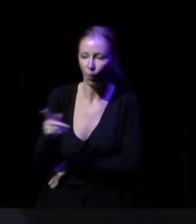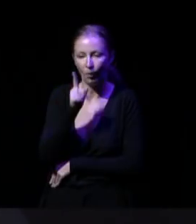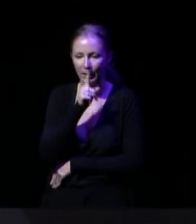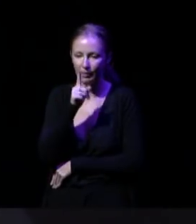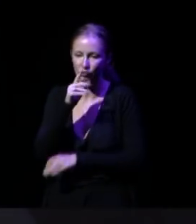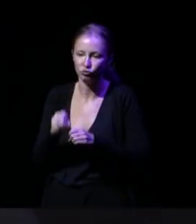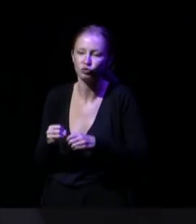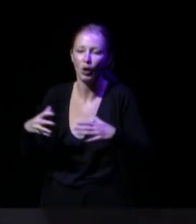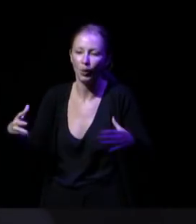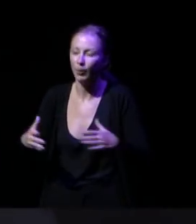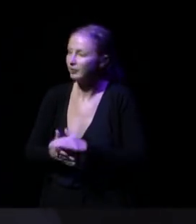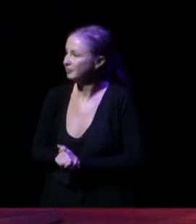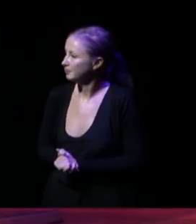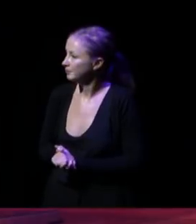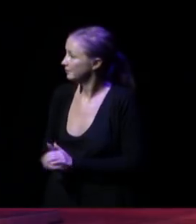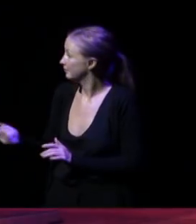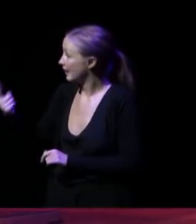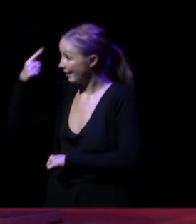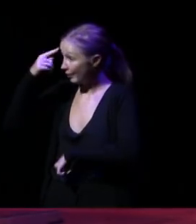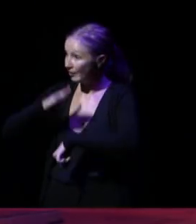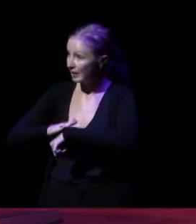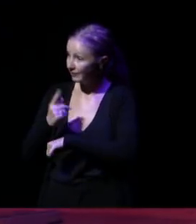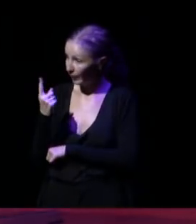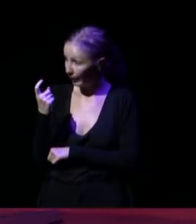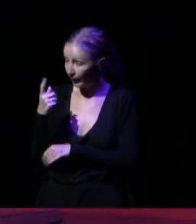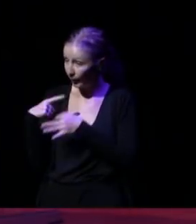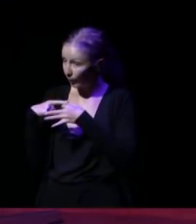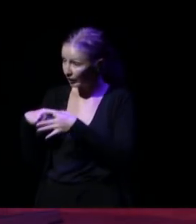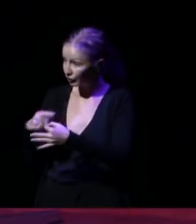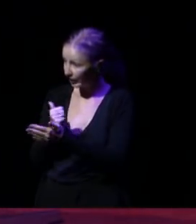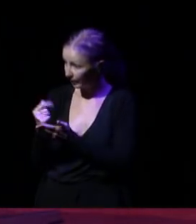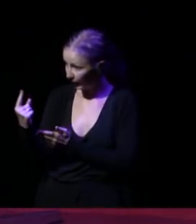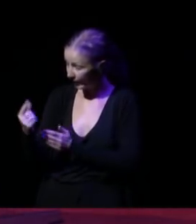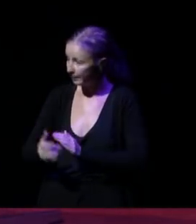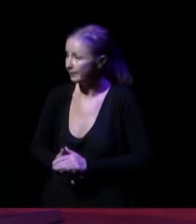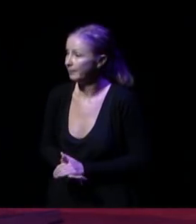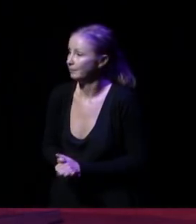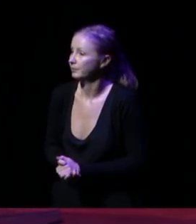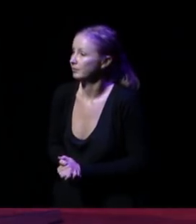So I think we've got time for one more question if we could go downstairs please. Hi, Rebecca. Hi.